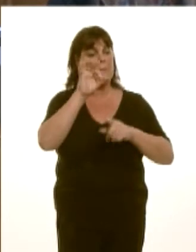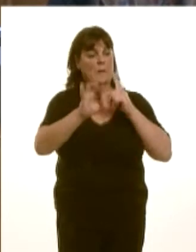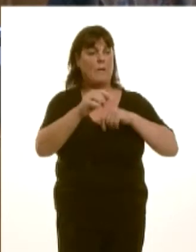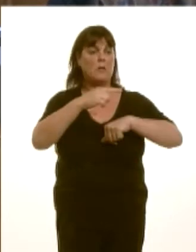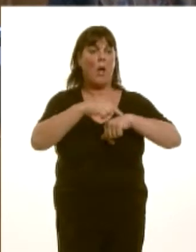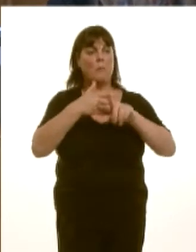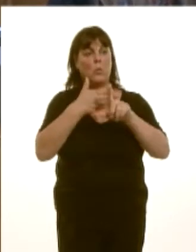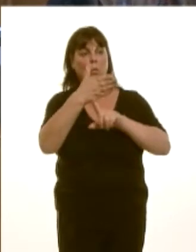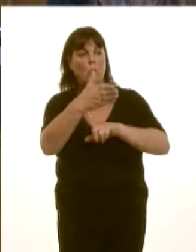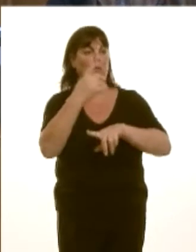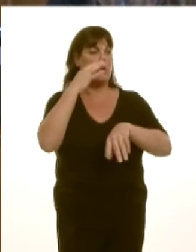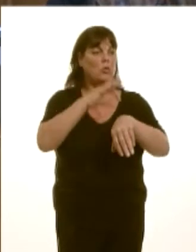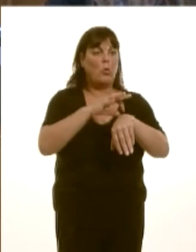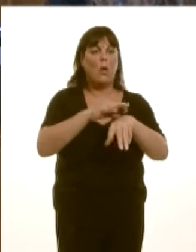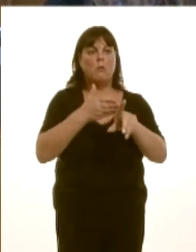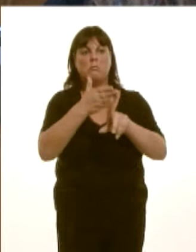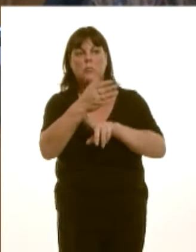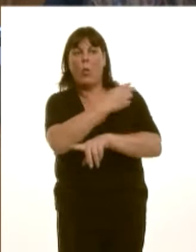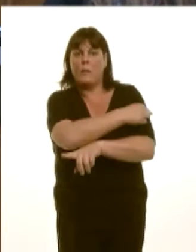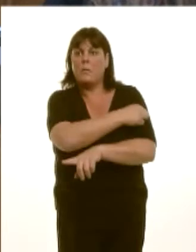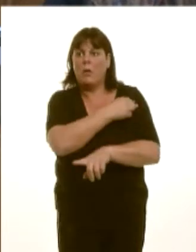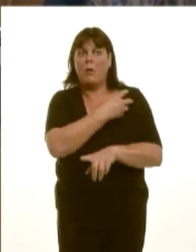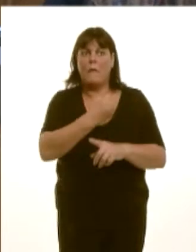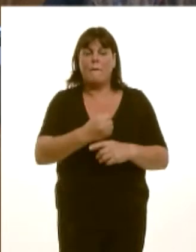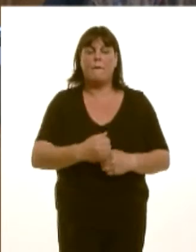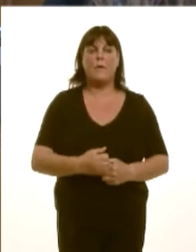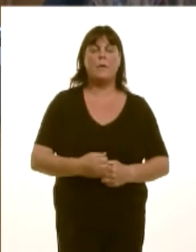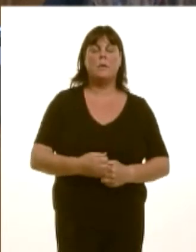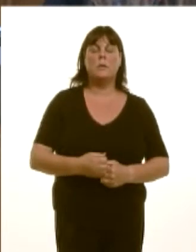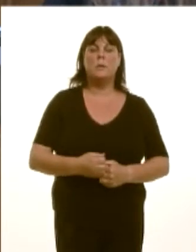In terms of awareness, I think the Member has a point, in the sense that most parents